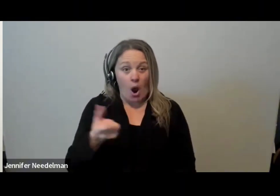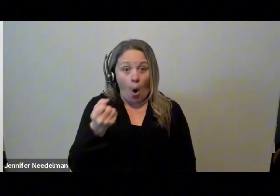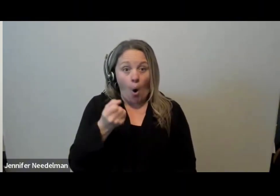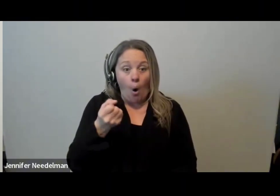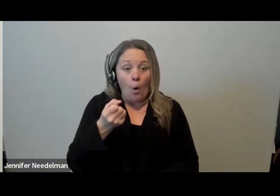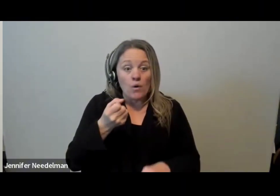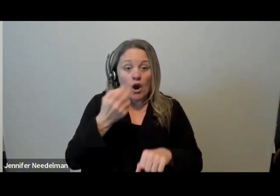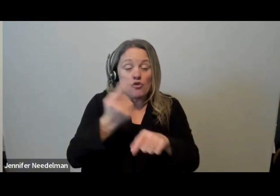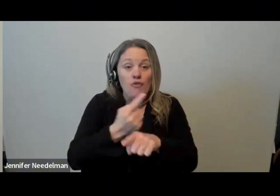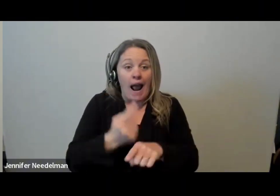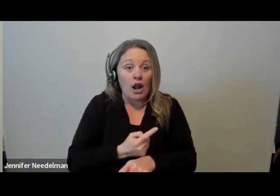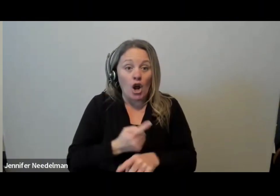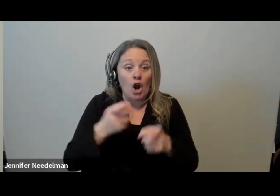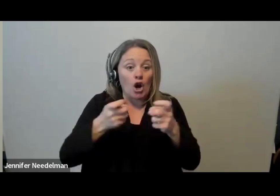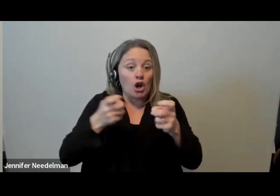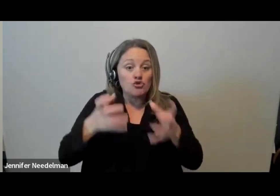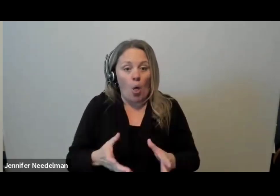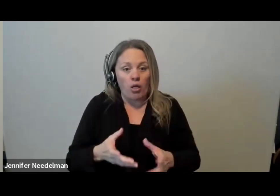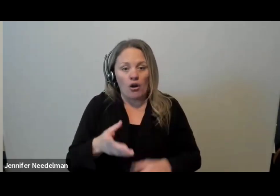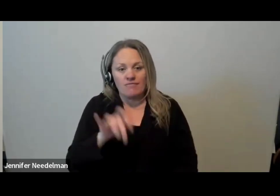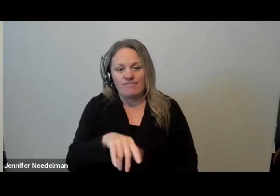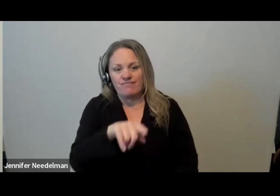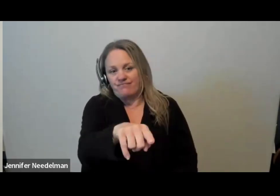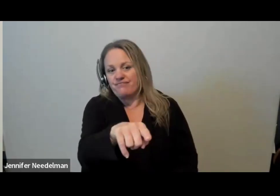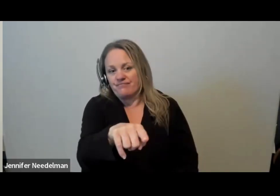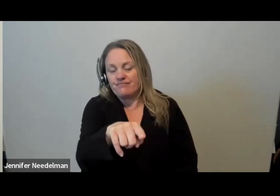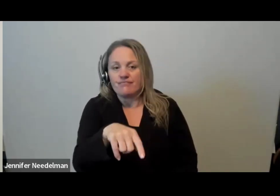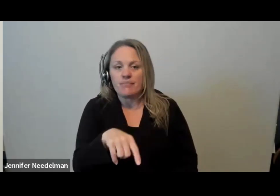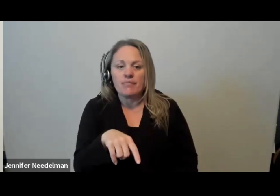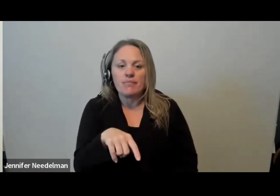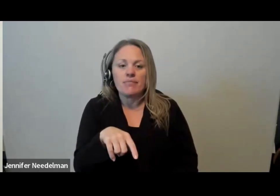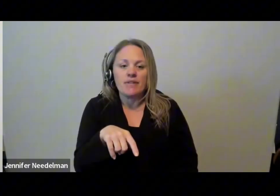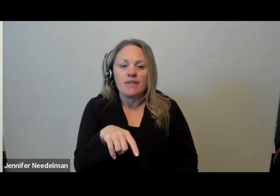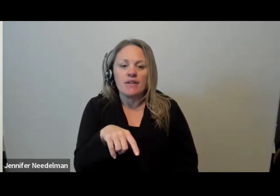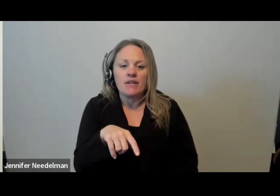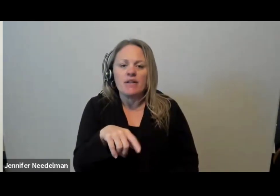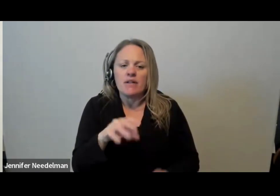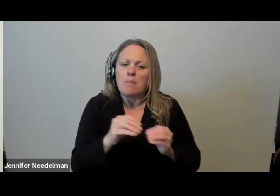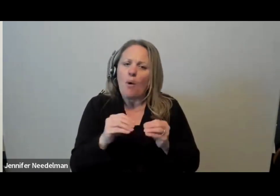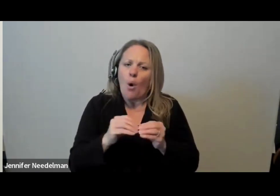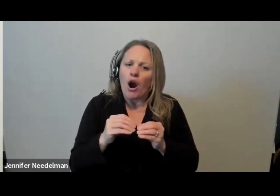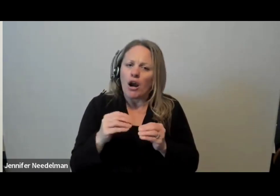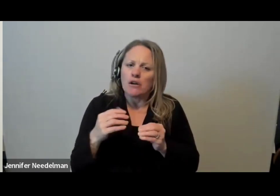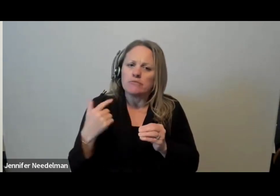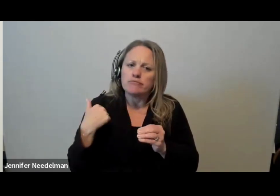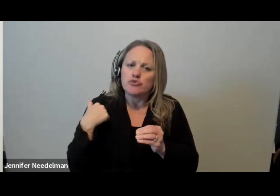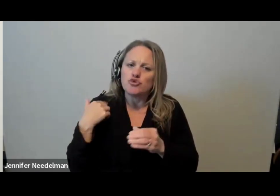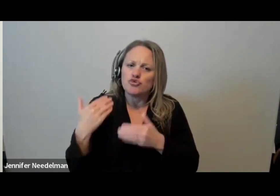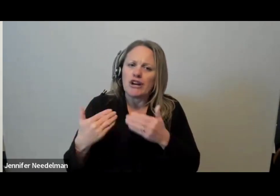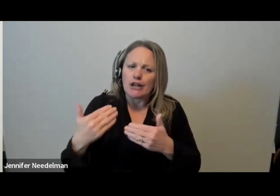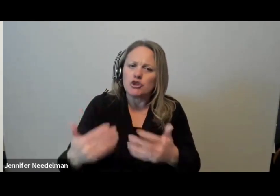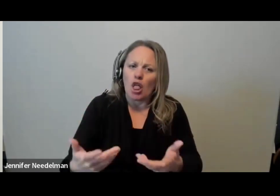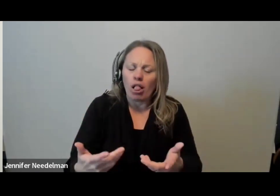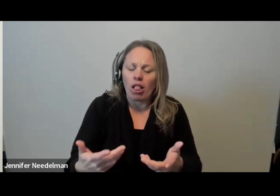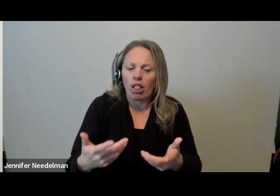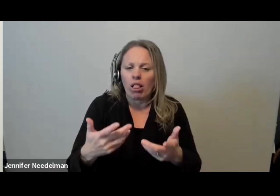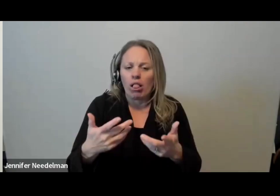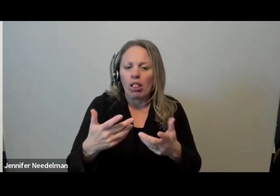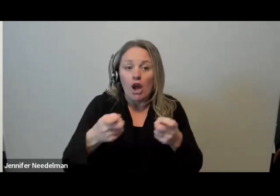So like for example, I've got this eight bit do here, right? This is a, a still a more traditional, like you hold this controller overall, but if you can't hold a